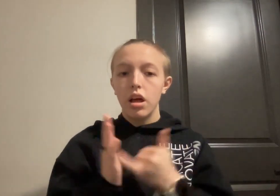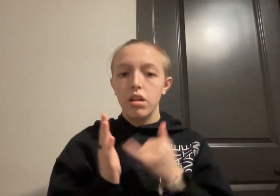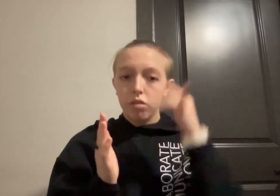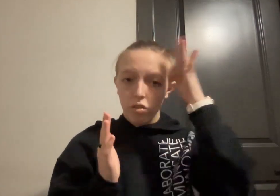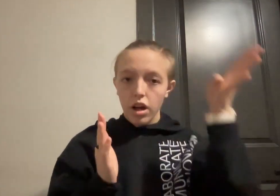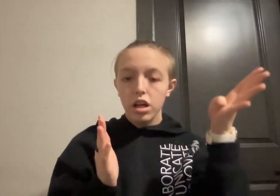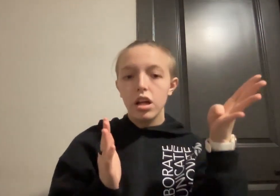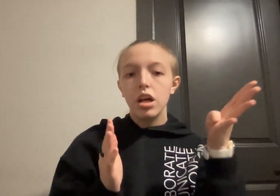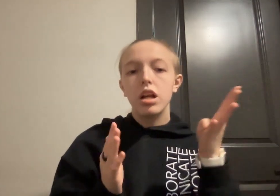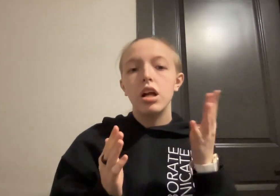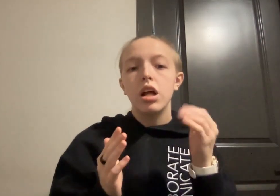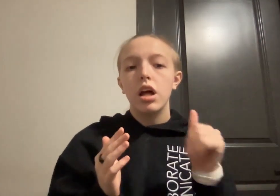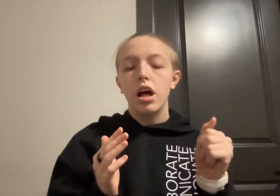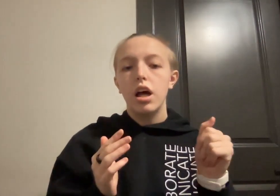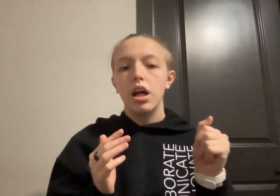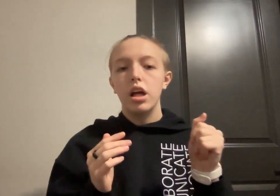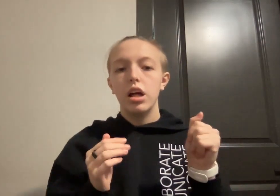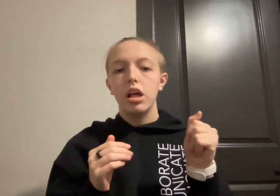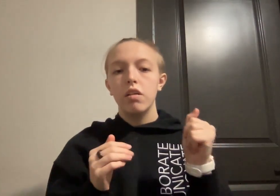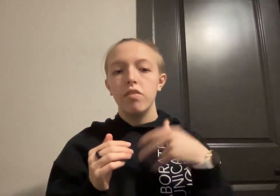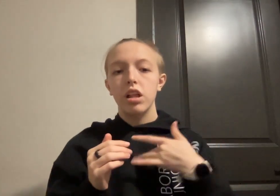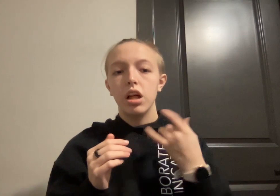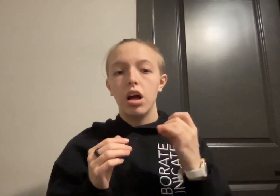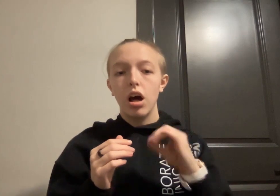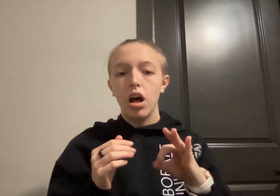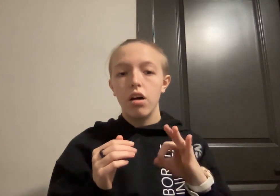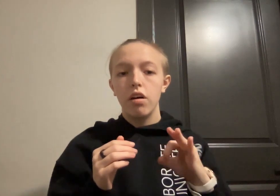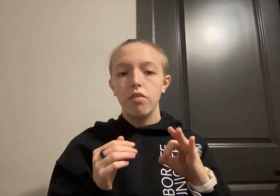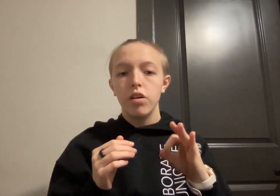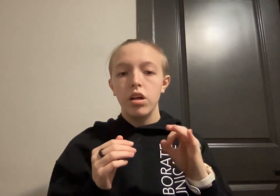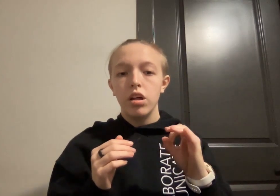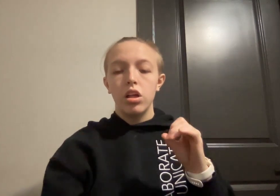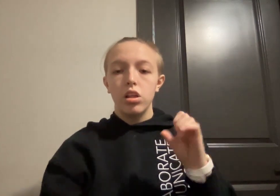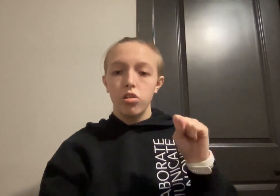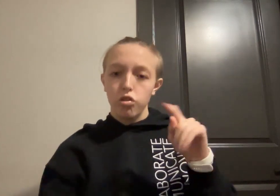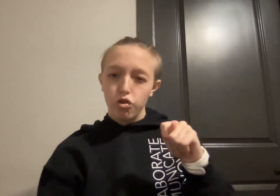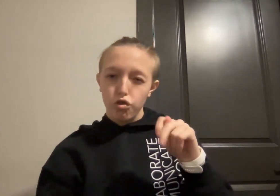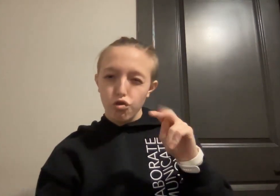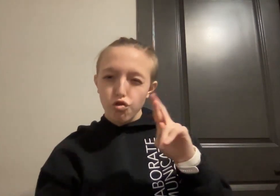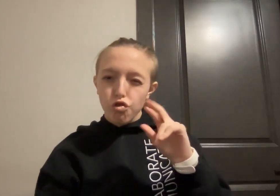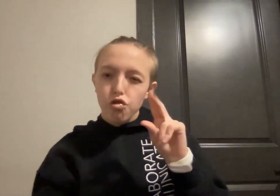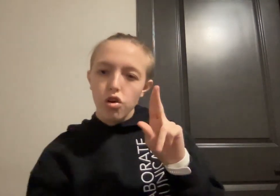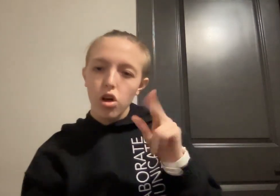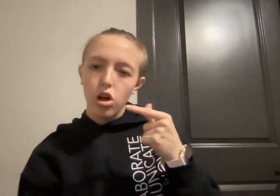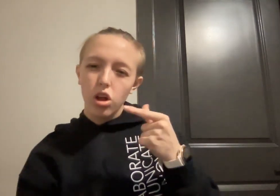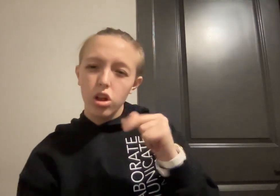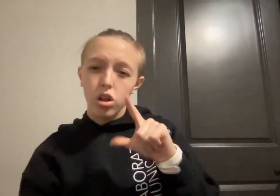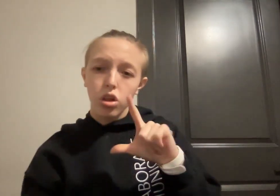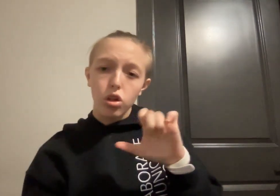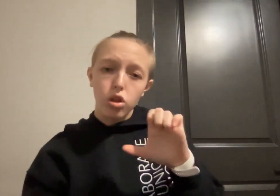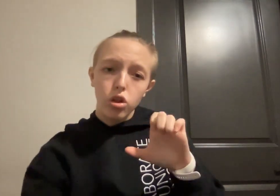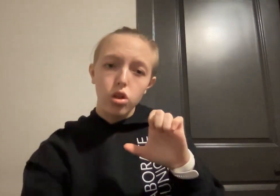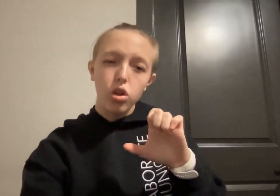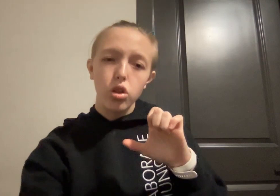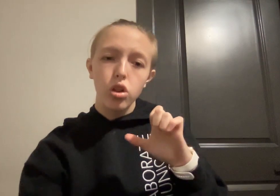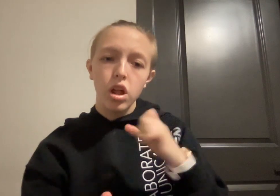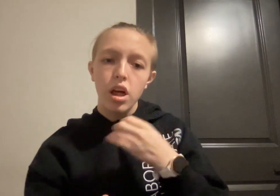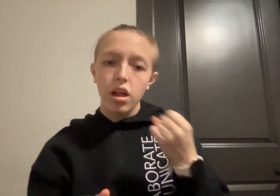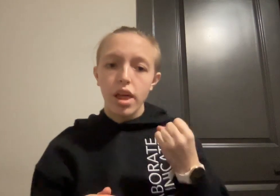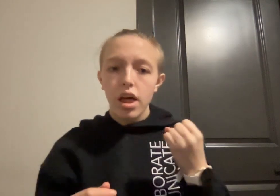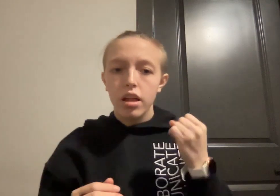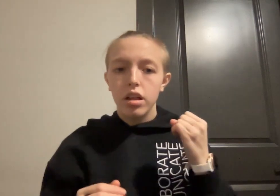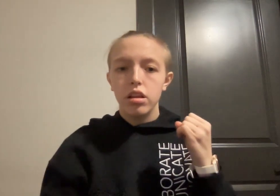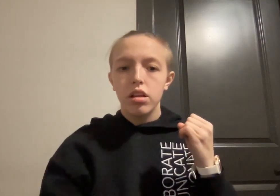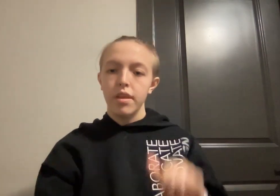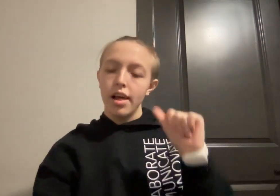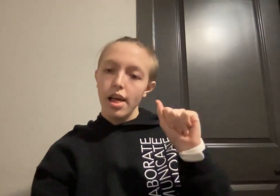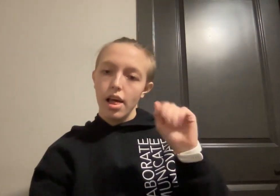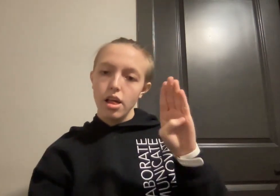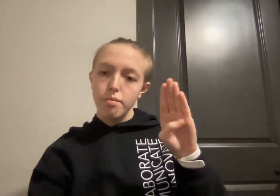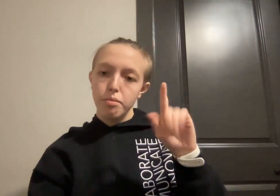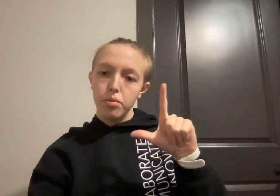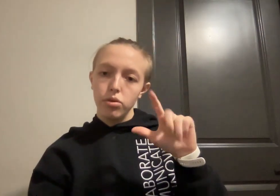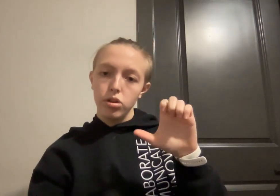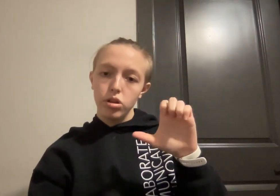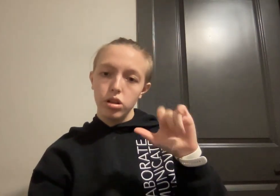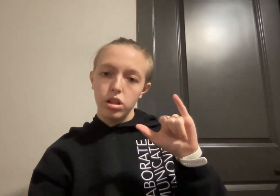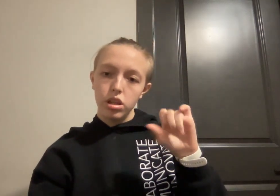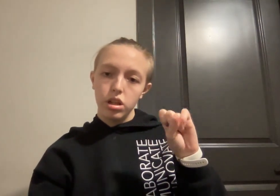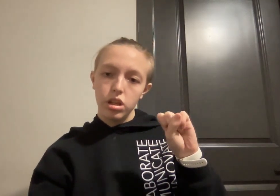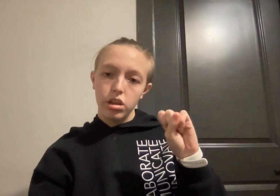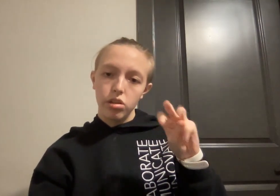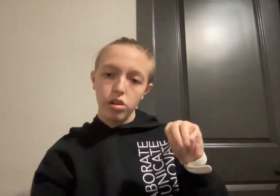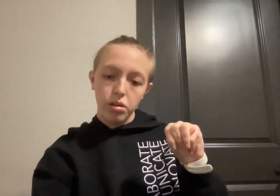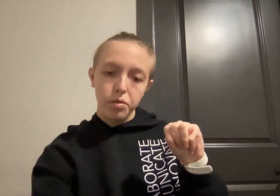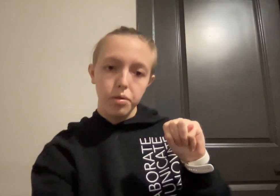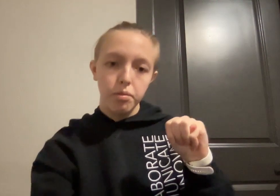it created a feeling of struggle and ableism